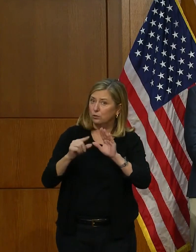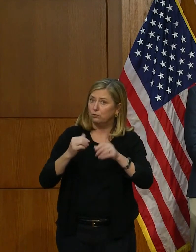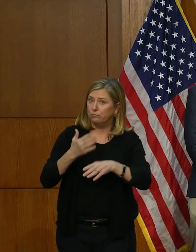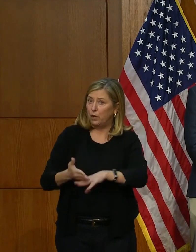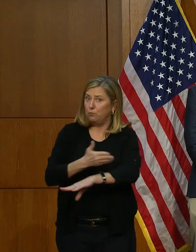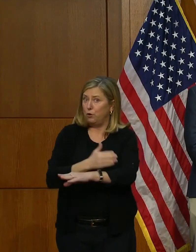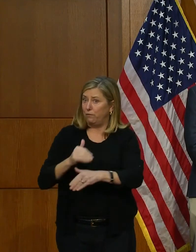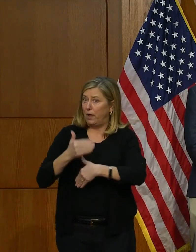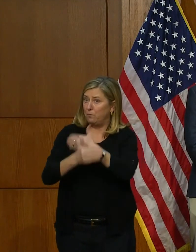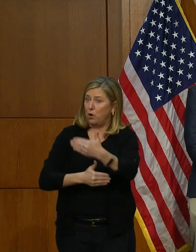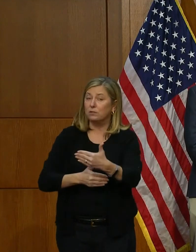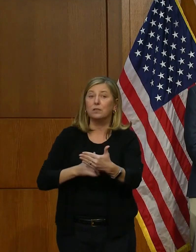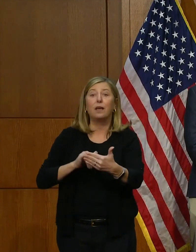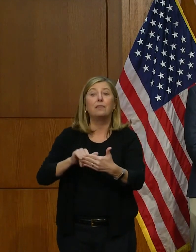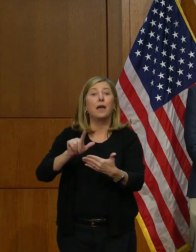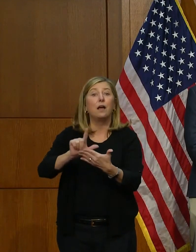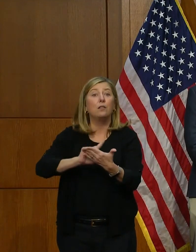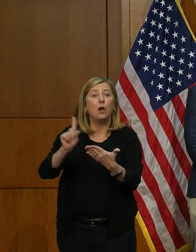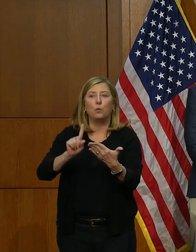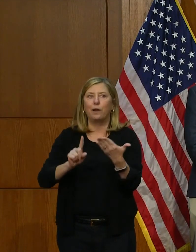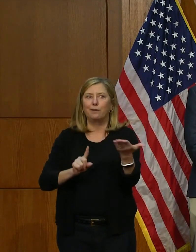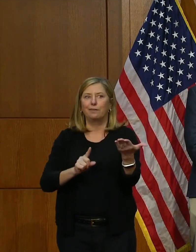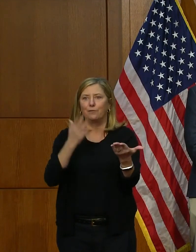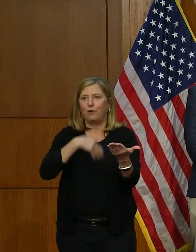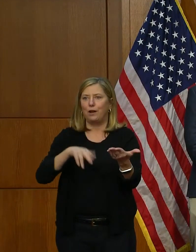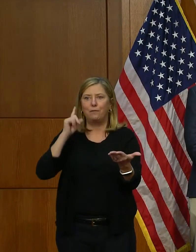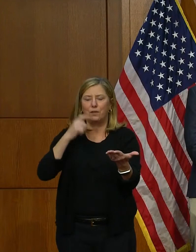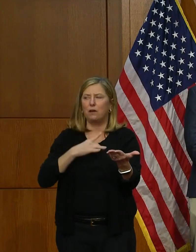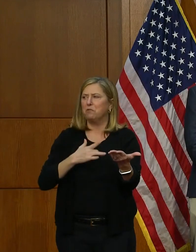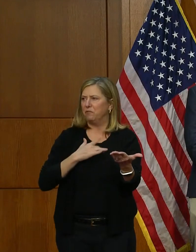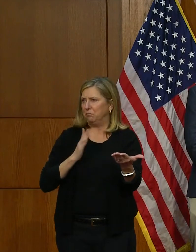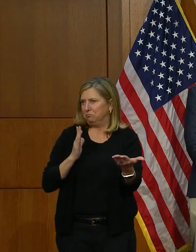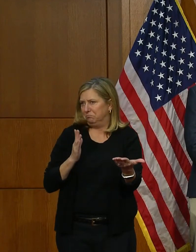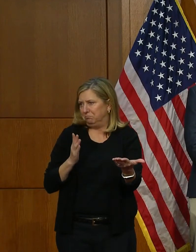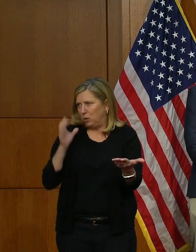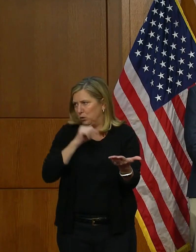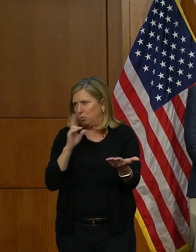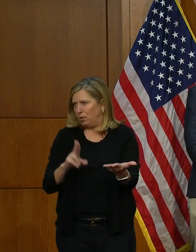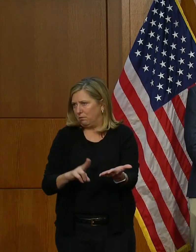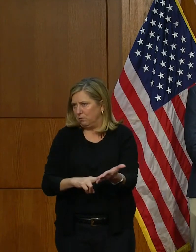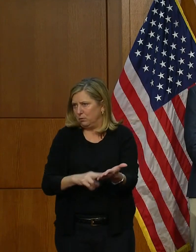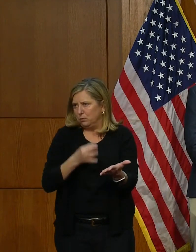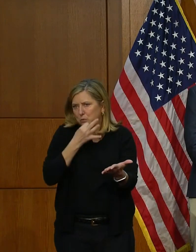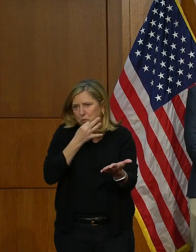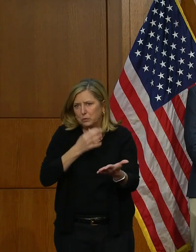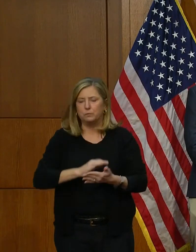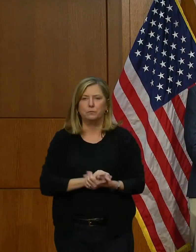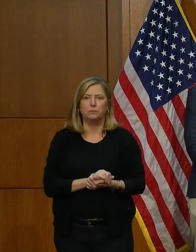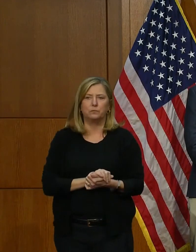WHICH CLARIFIES THAT AND IMPROVES THAT PROCESS. THAT LEGISLATION IS SITTING BEFORE THE GOVERNOR NOW, AND I WOULD